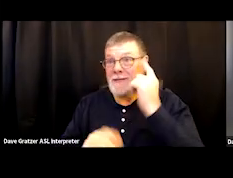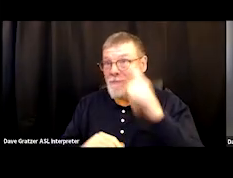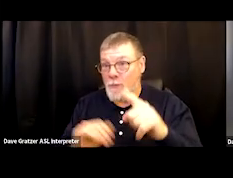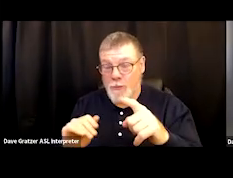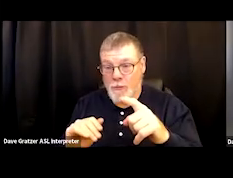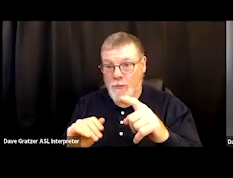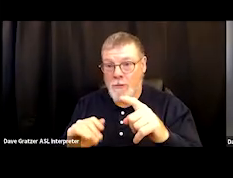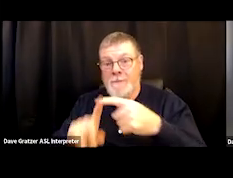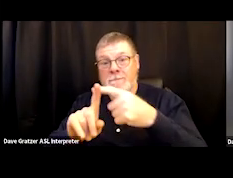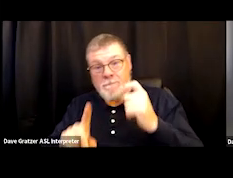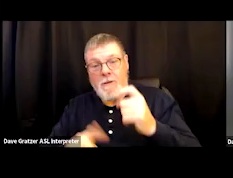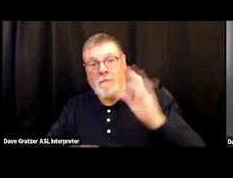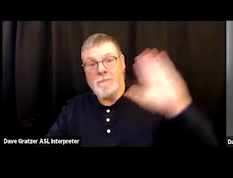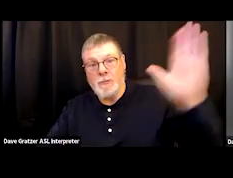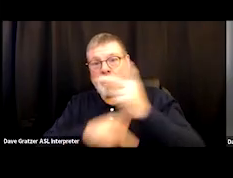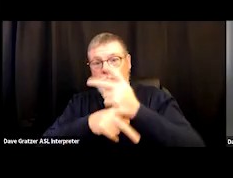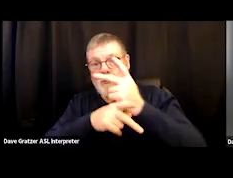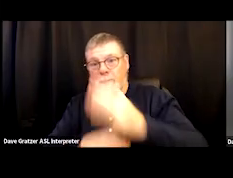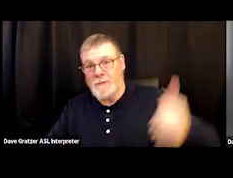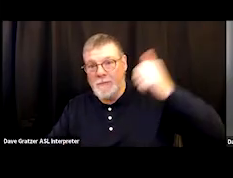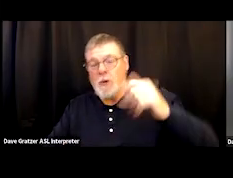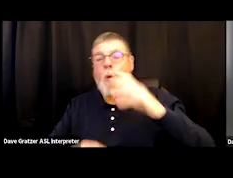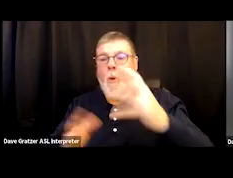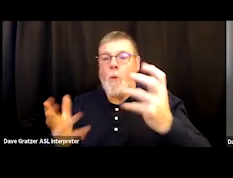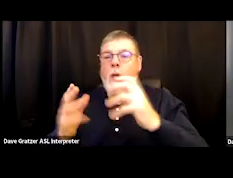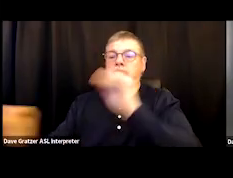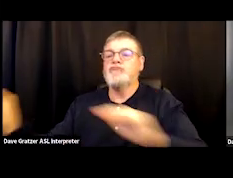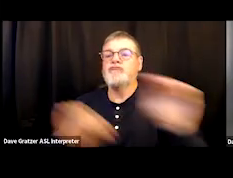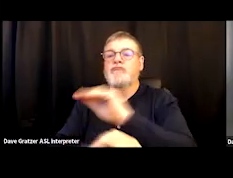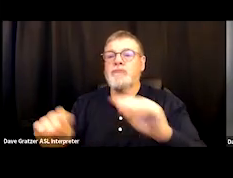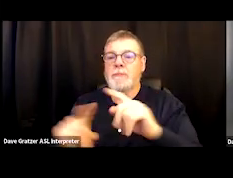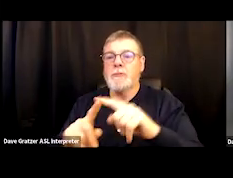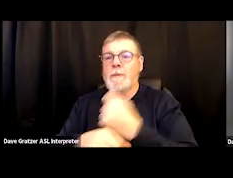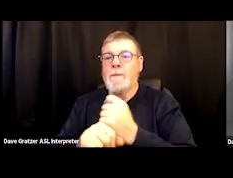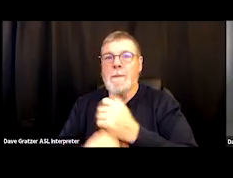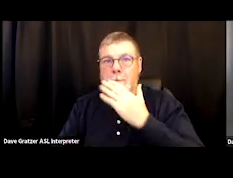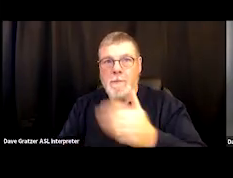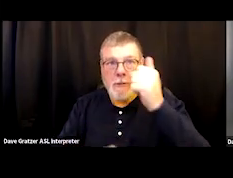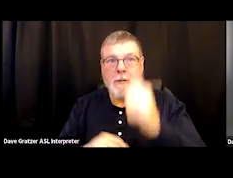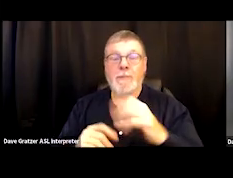or rearranging things to make the system better. And then she oftentimes cried a lot